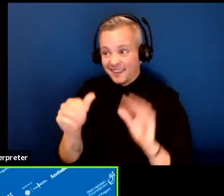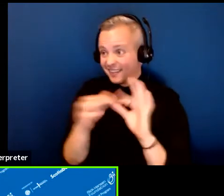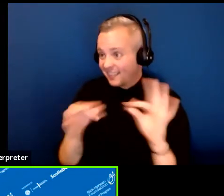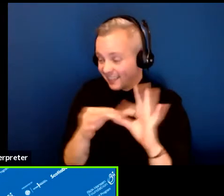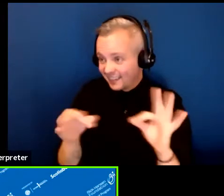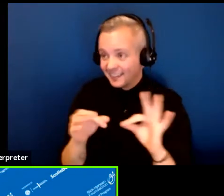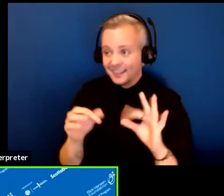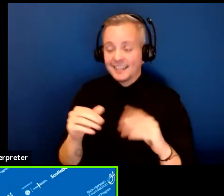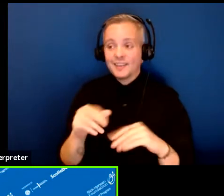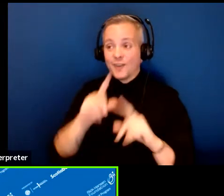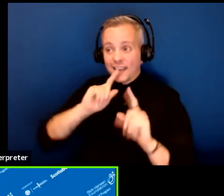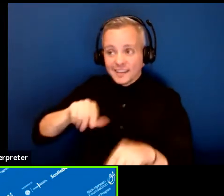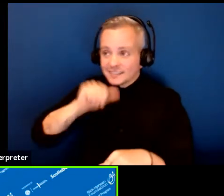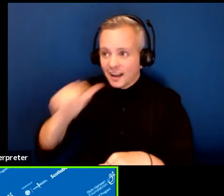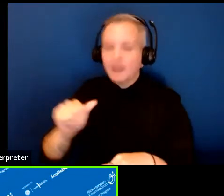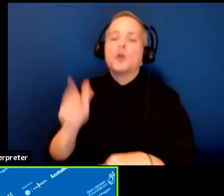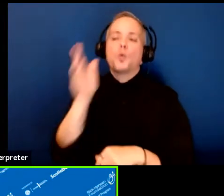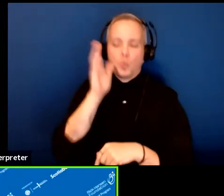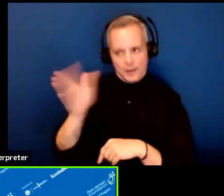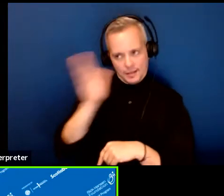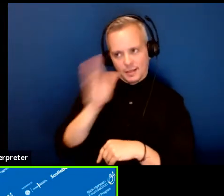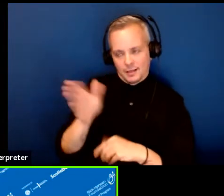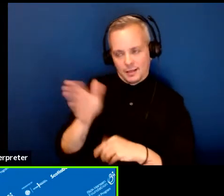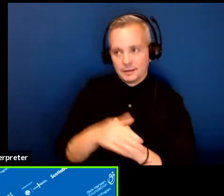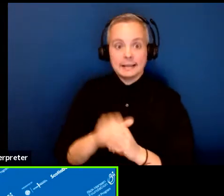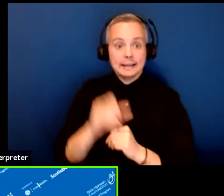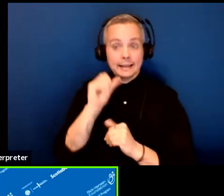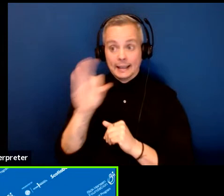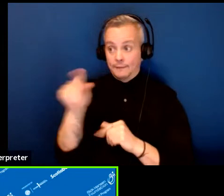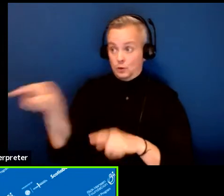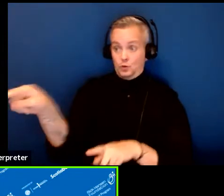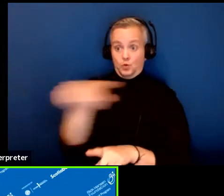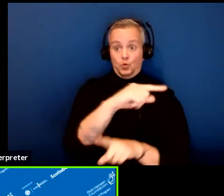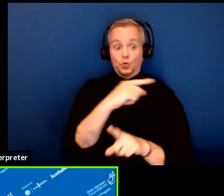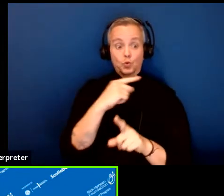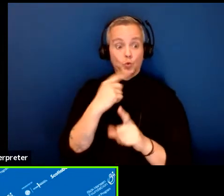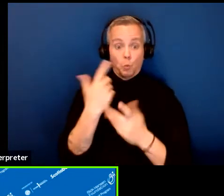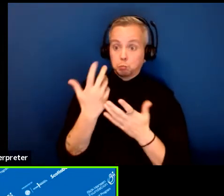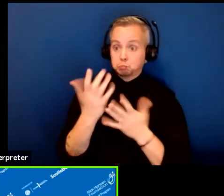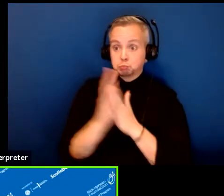WILL. IF YOU ARE INTERESTED IN KNOWING